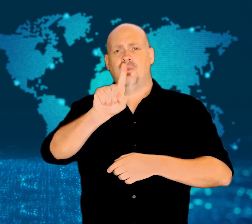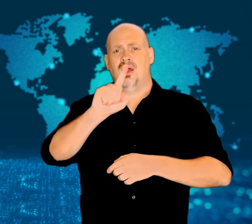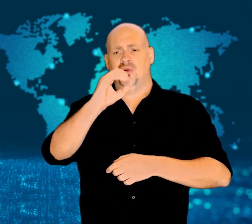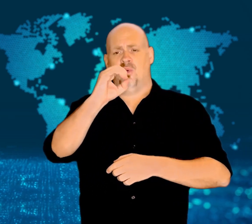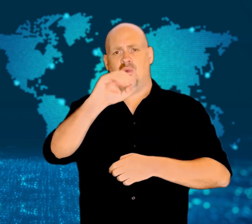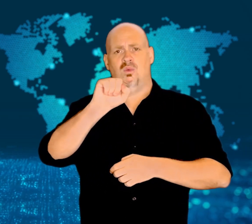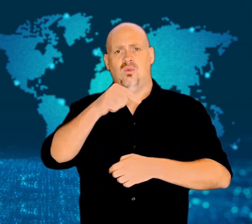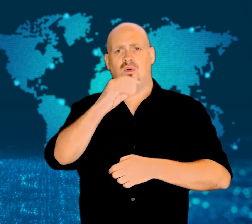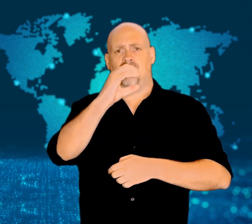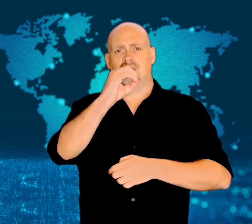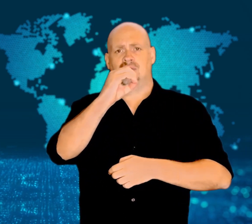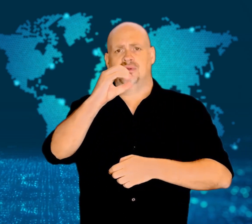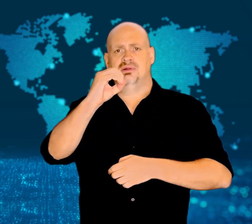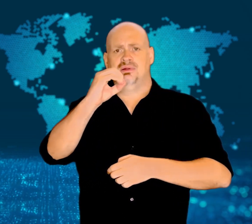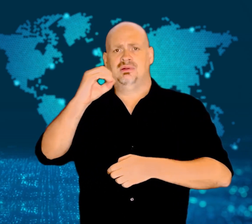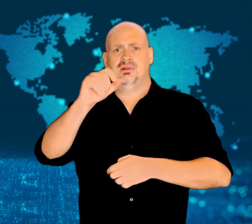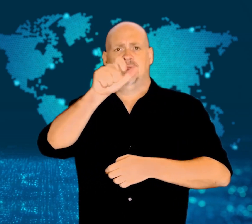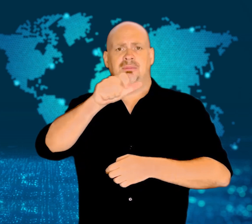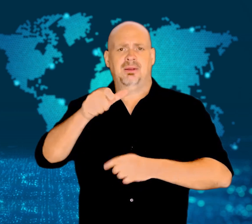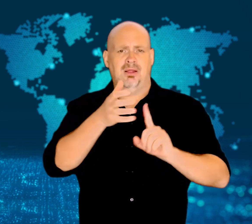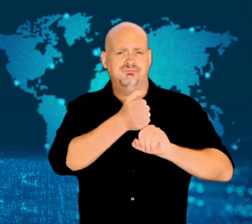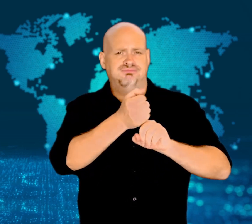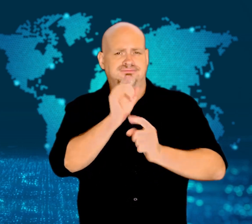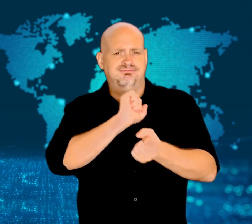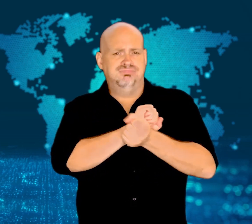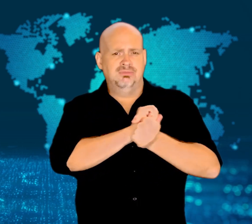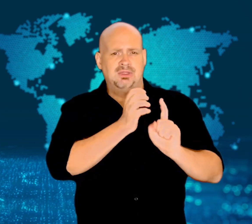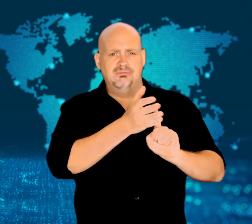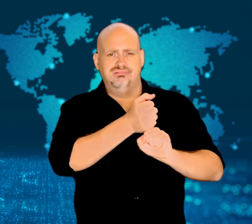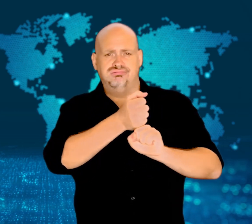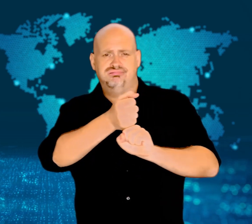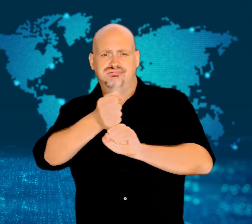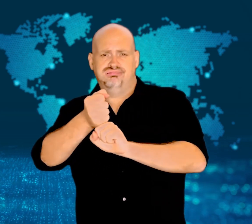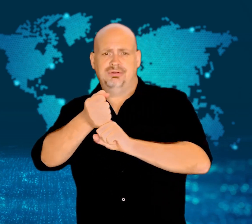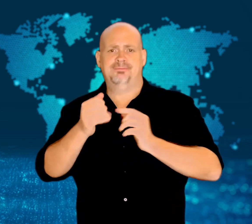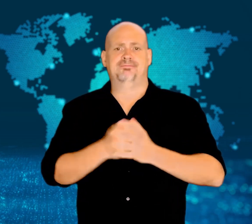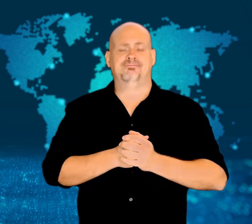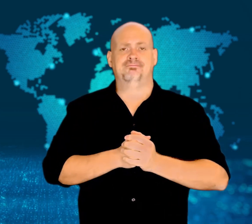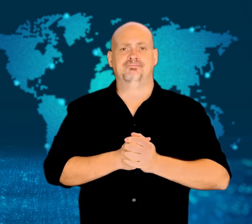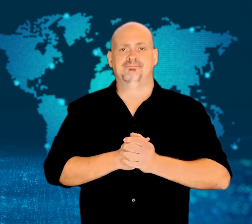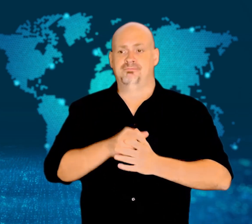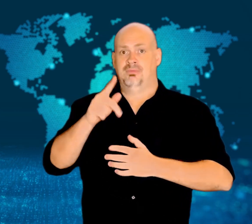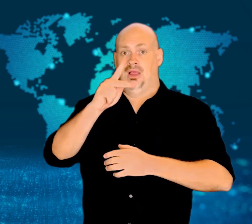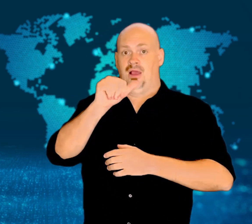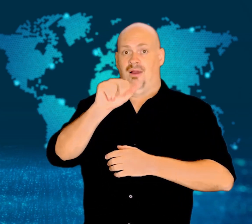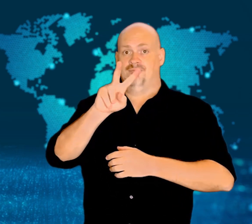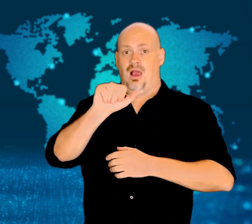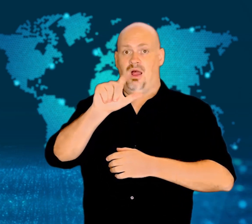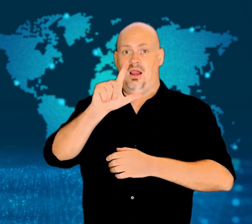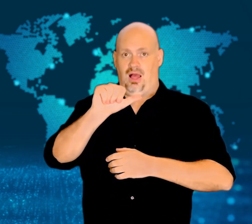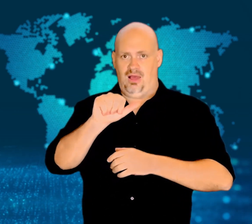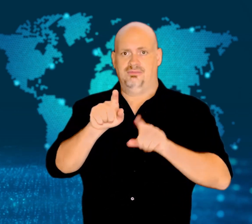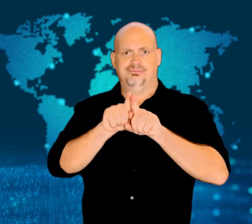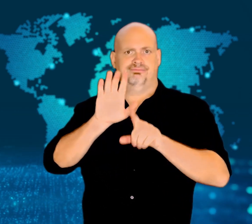In that coup, at least 250 people died and over 110,000 people